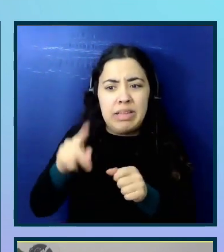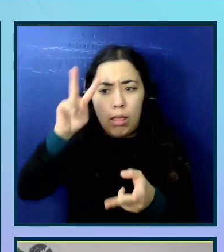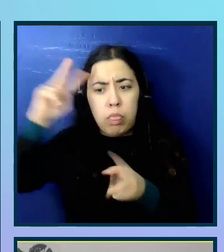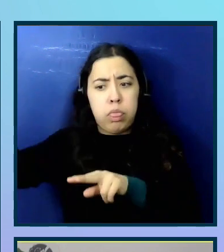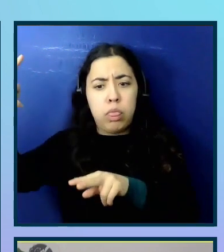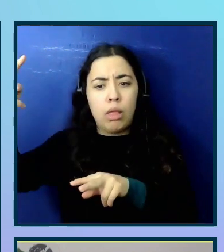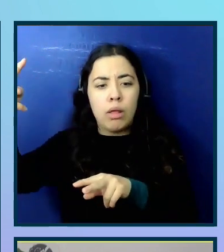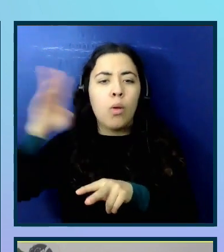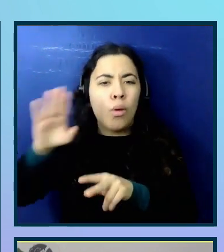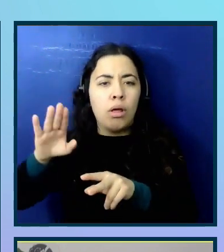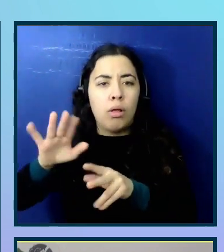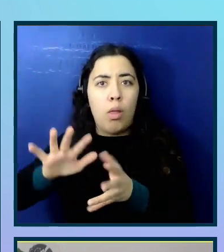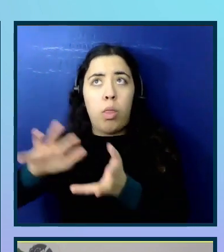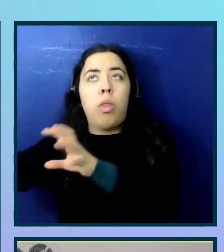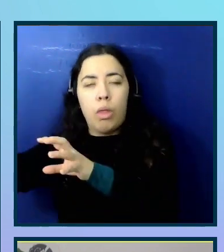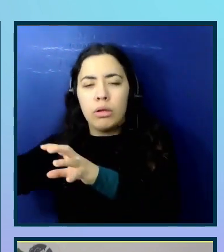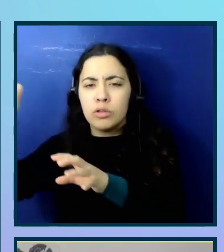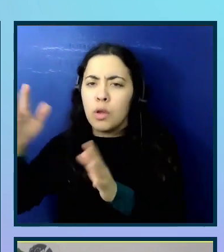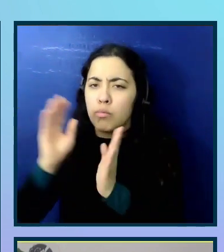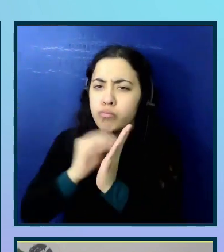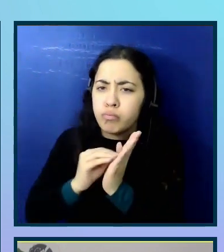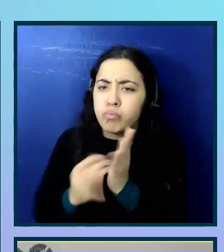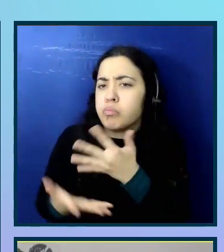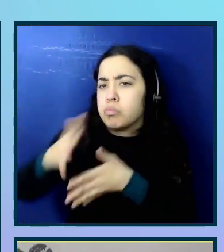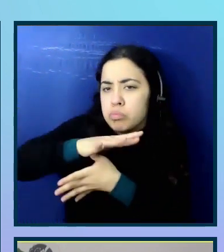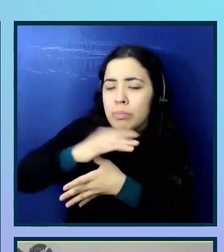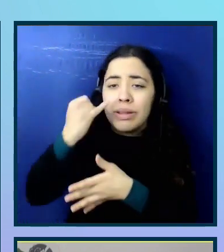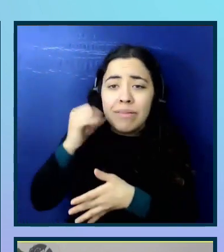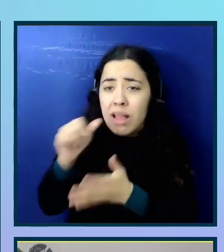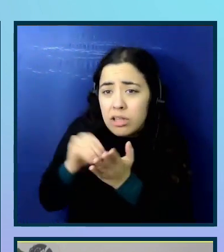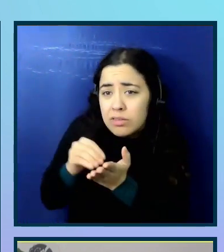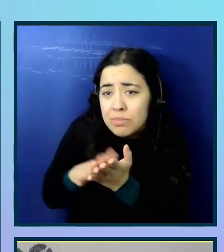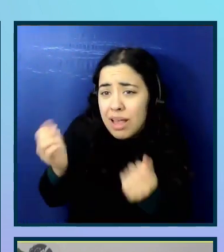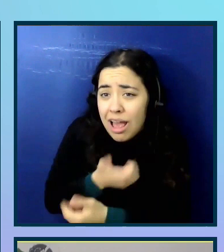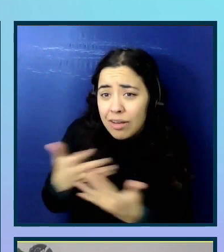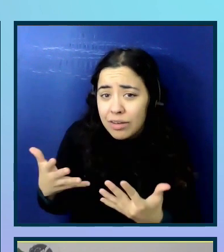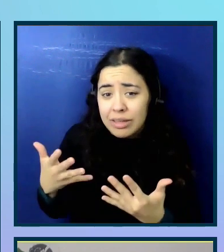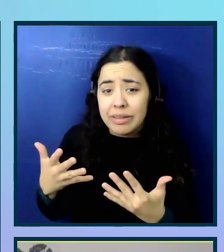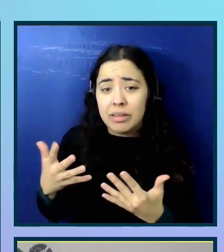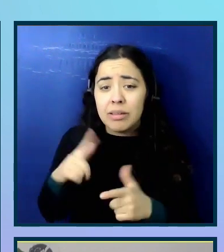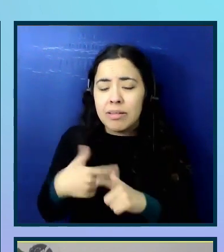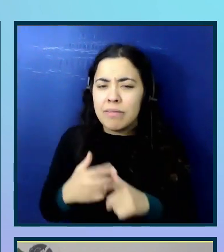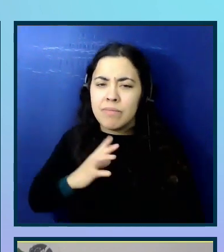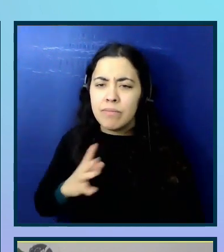So even if you don't document everything like in the mock-ups, have a conversation with the dev team.